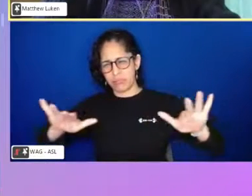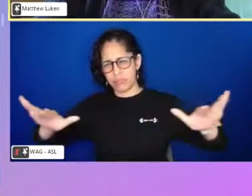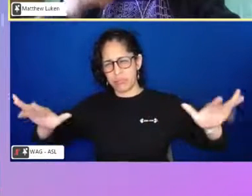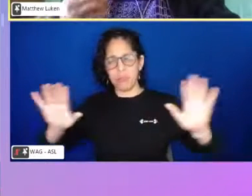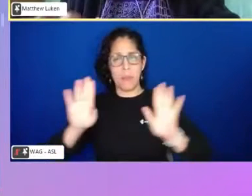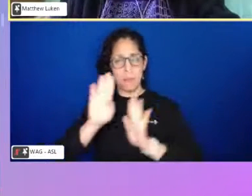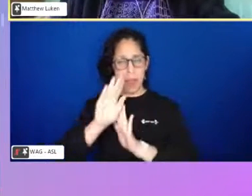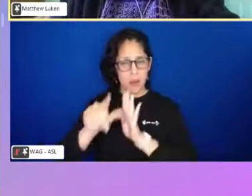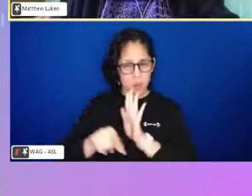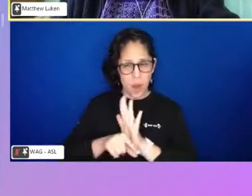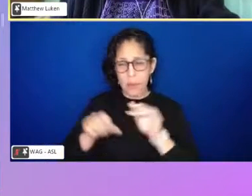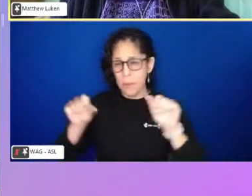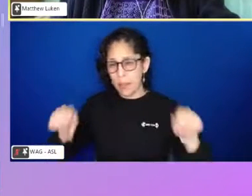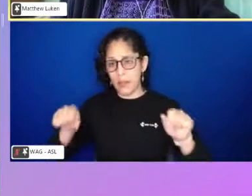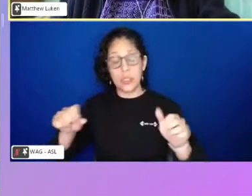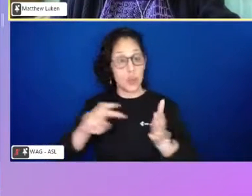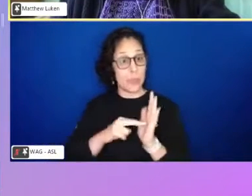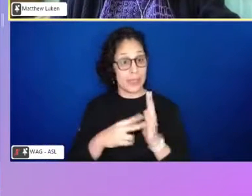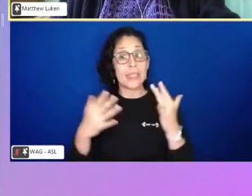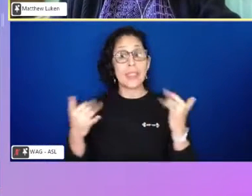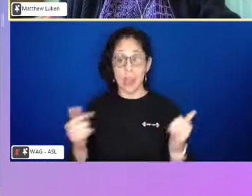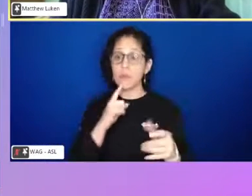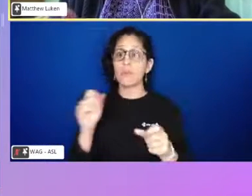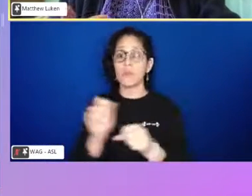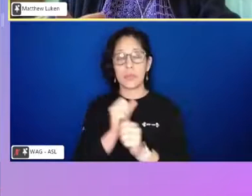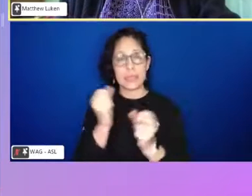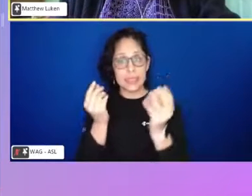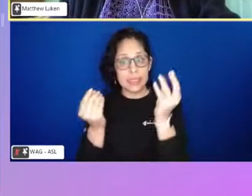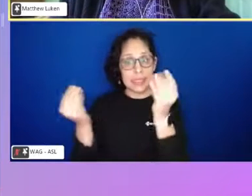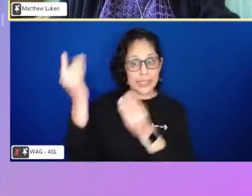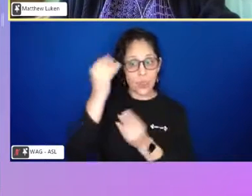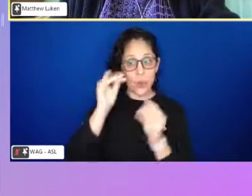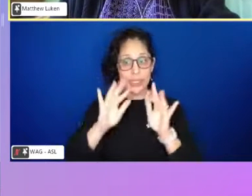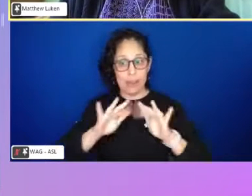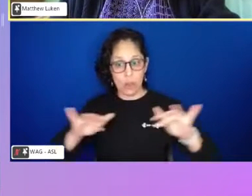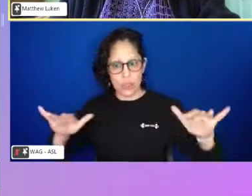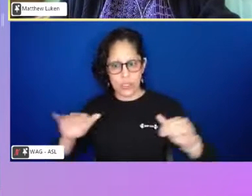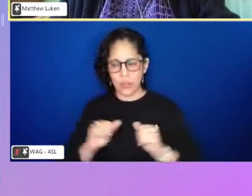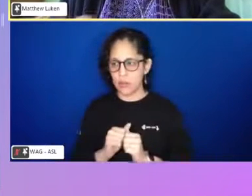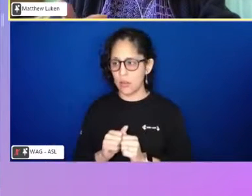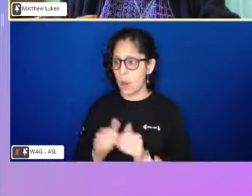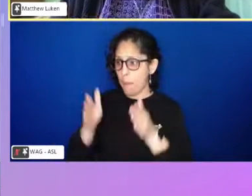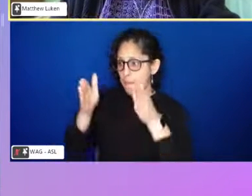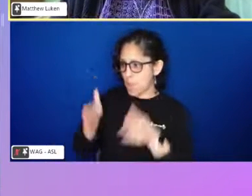enable people of all backgrounds and now we abilities. So are looking at the